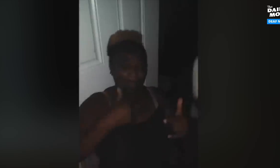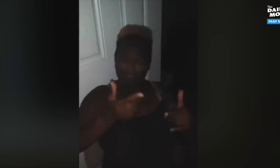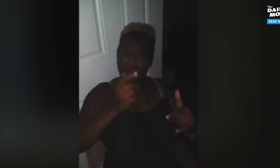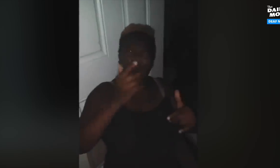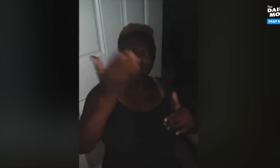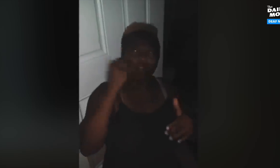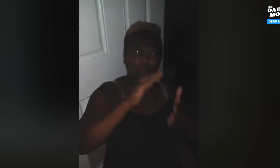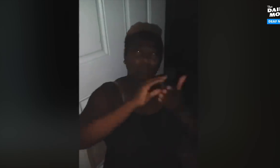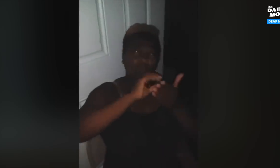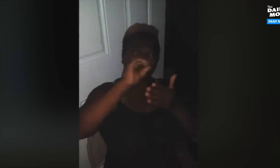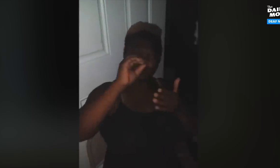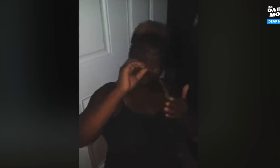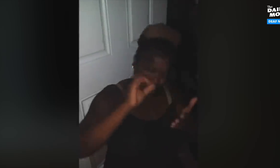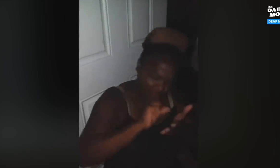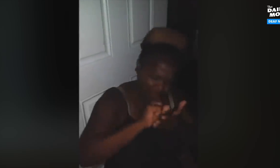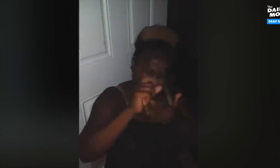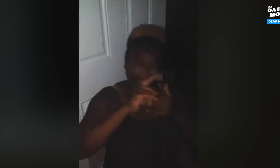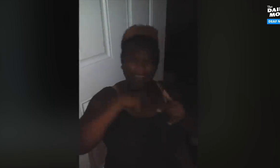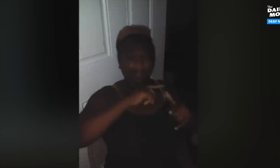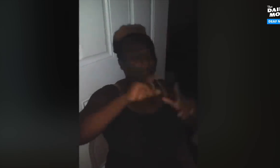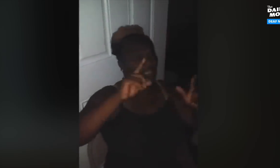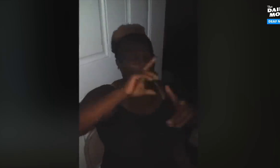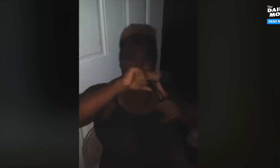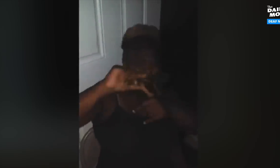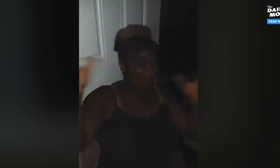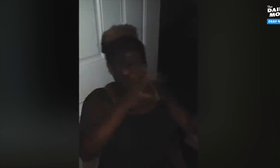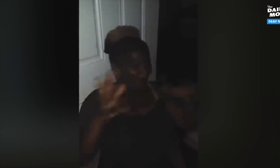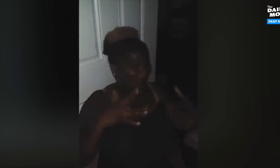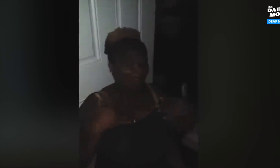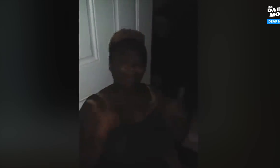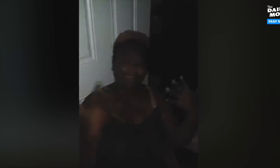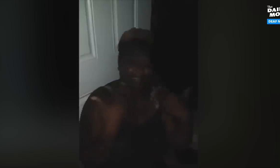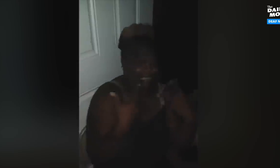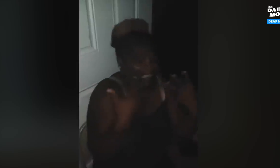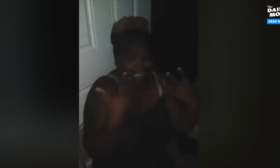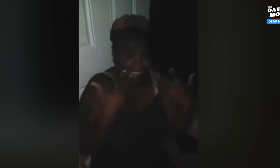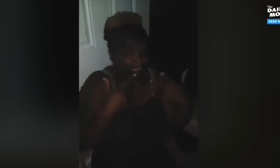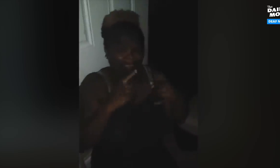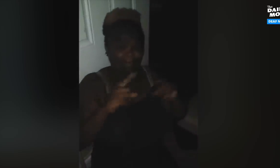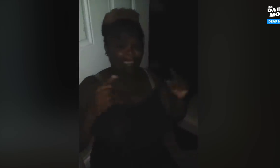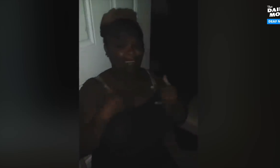In September there was a big hurricane and I was terrified.